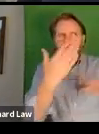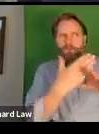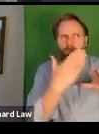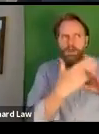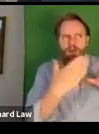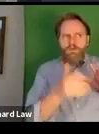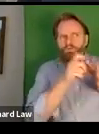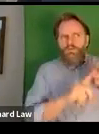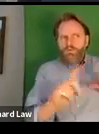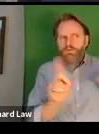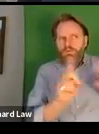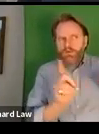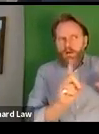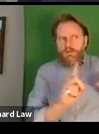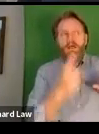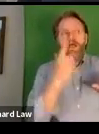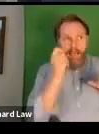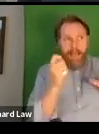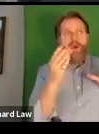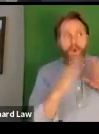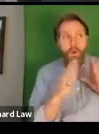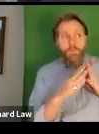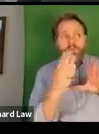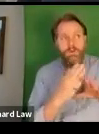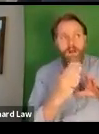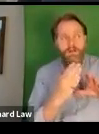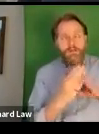obviously you know being the department we are we've got a lot of our colleagues